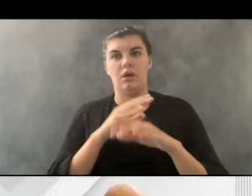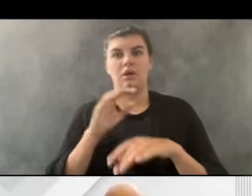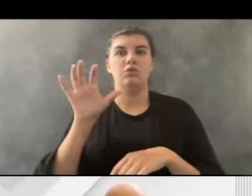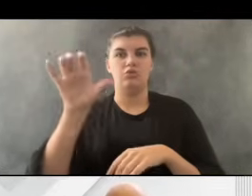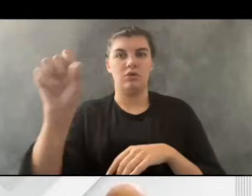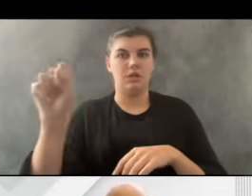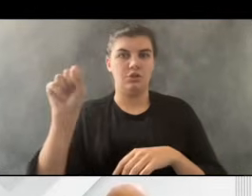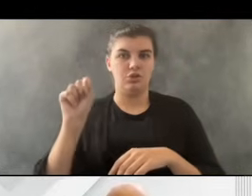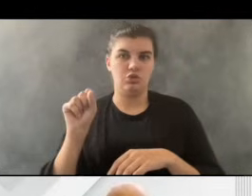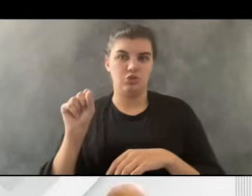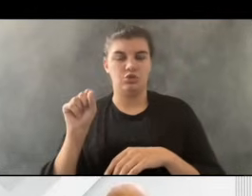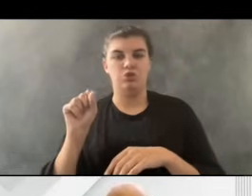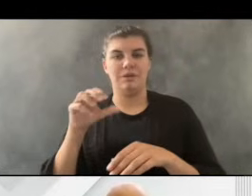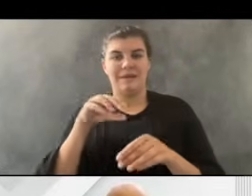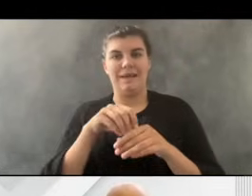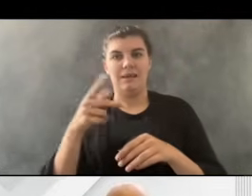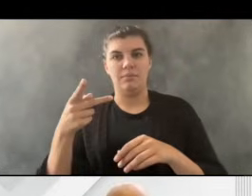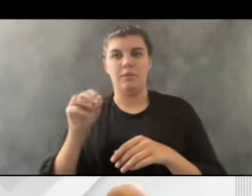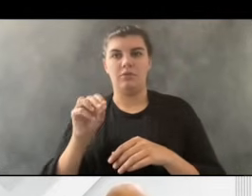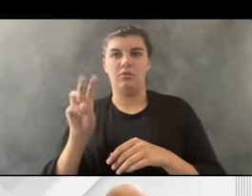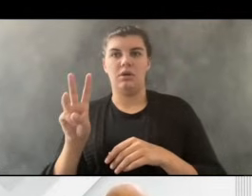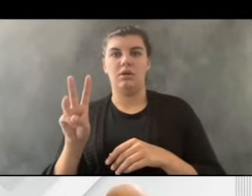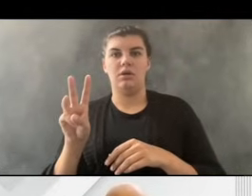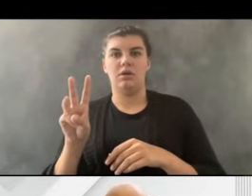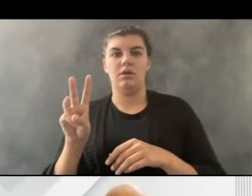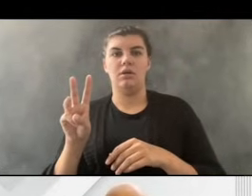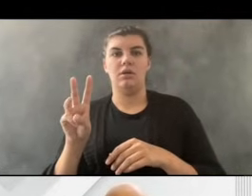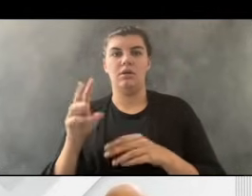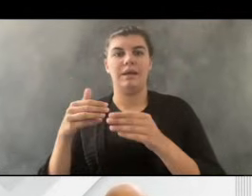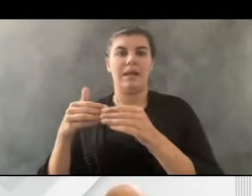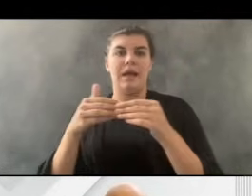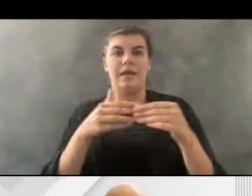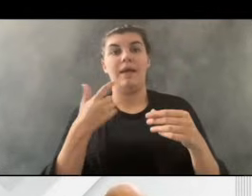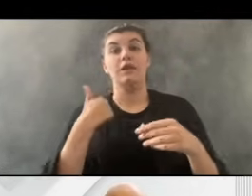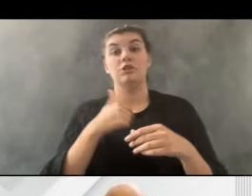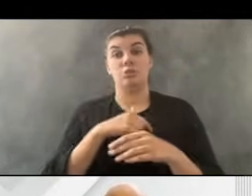in the Public Right-of-Way Guidelines. That's one thing that that was proposed in the proposed pule